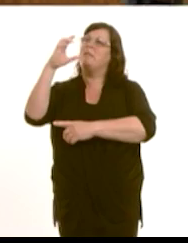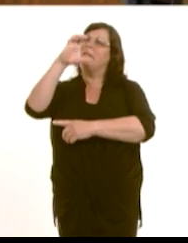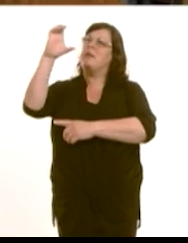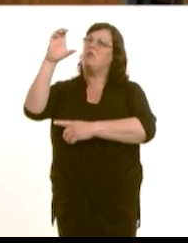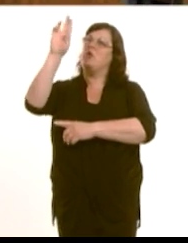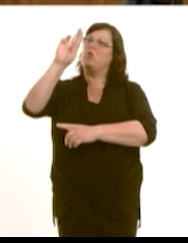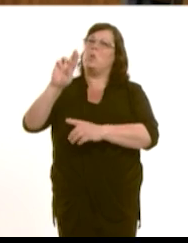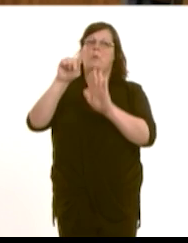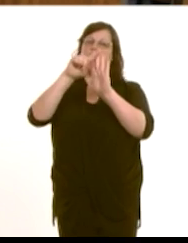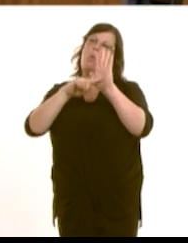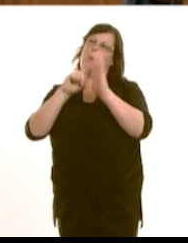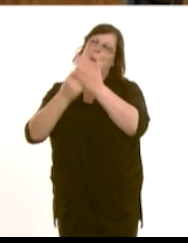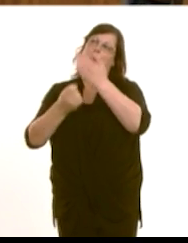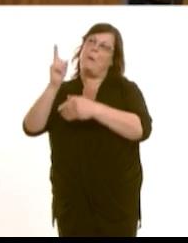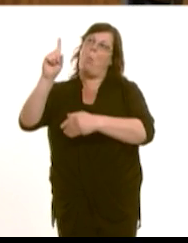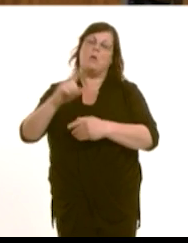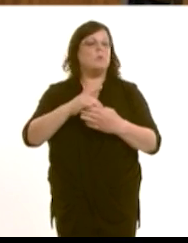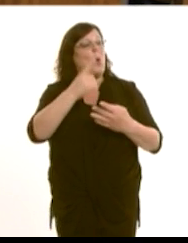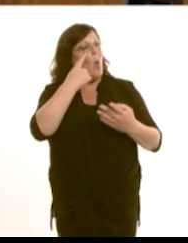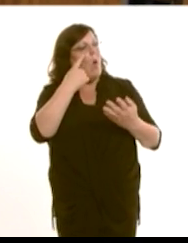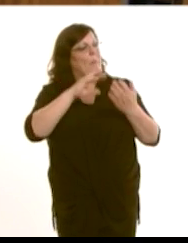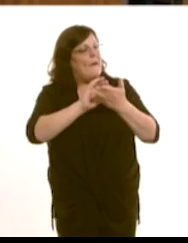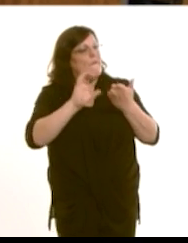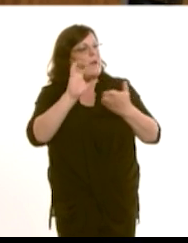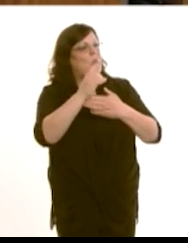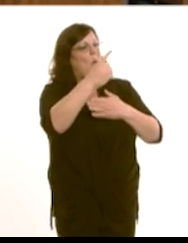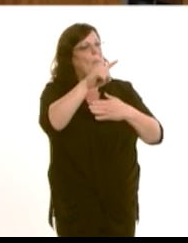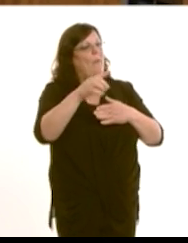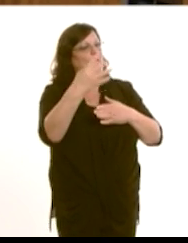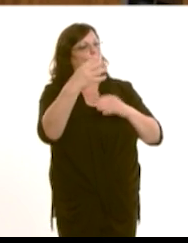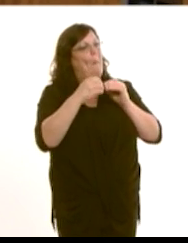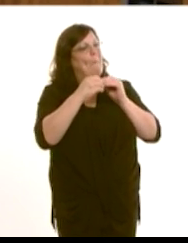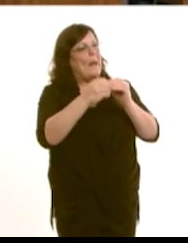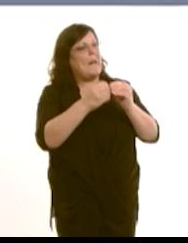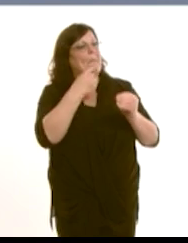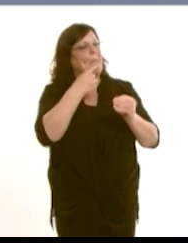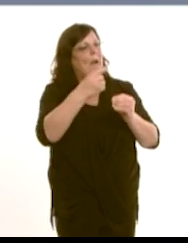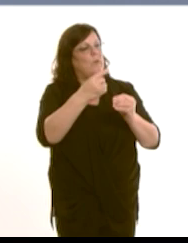Our twenty-first century schools programme will see investment of £1.4 billion over the five-year period to 2019.